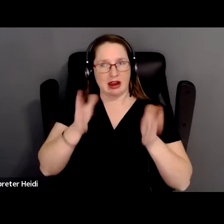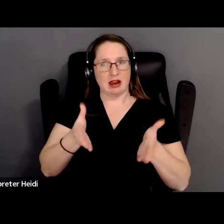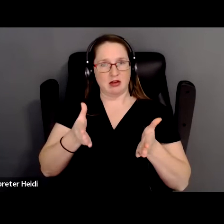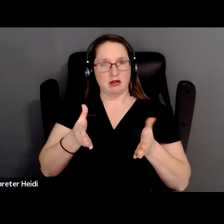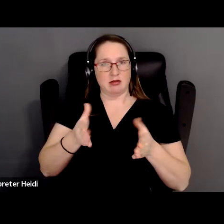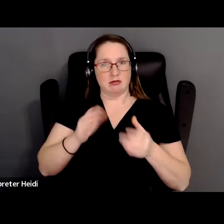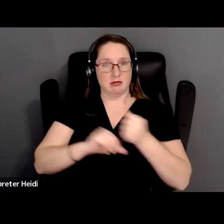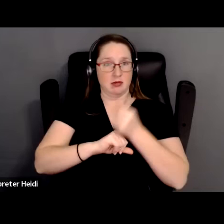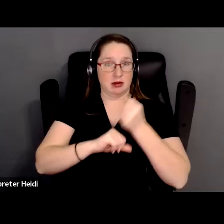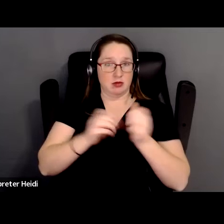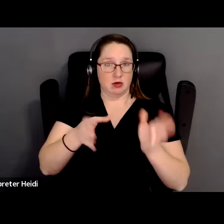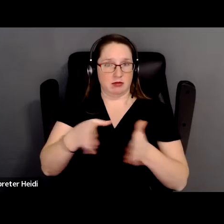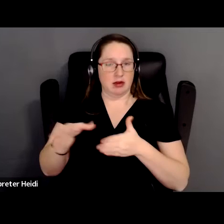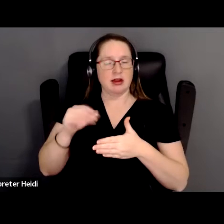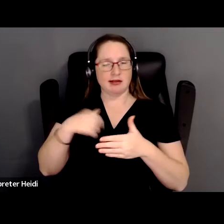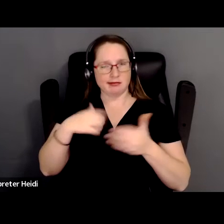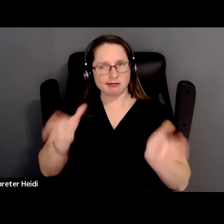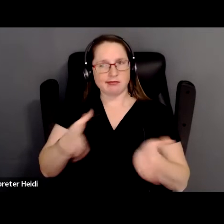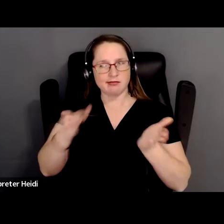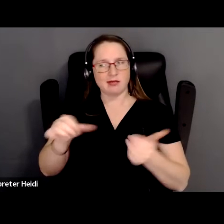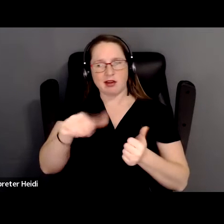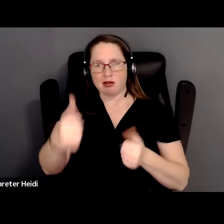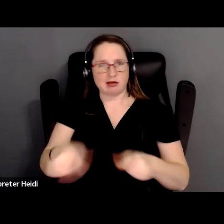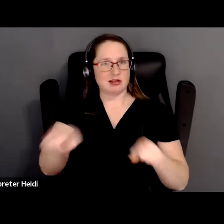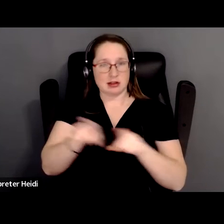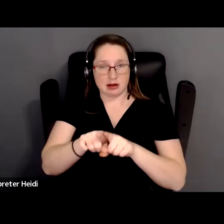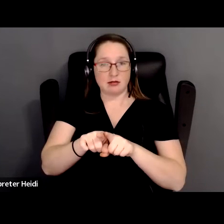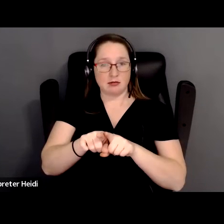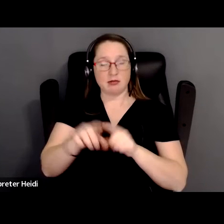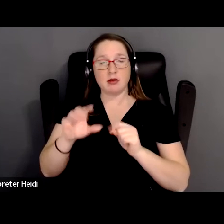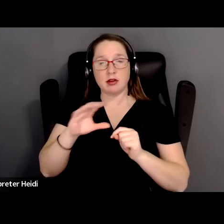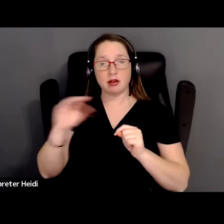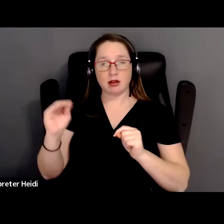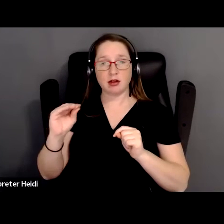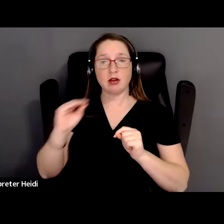Plan, and I encourage others to do that, and the home and community